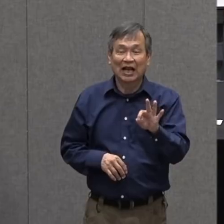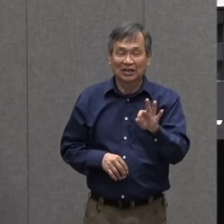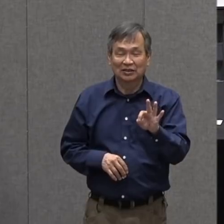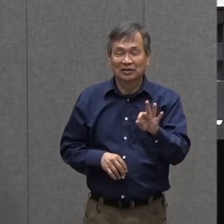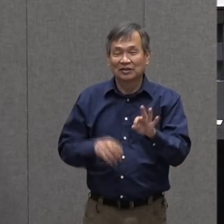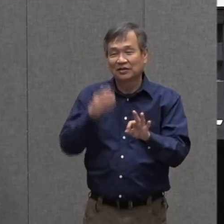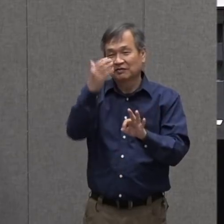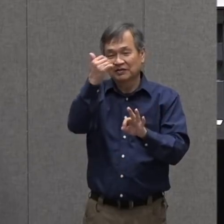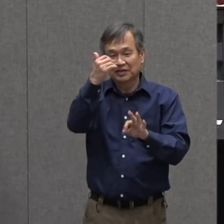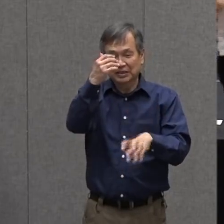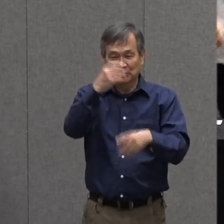I'm almost there.